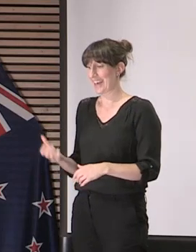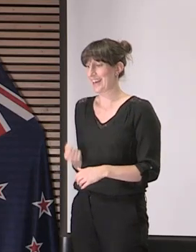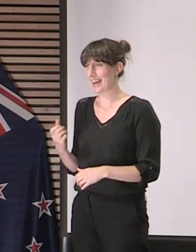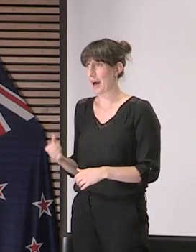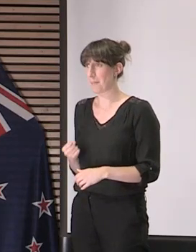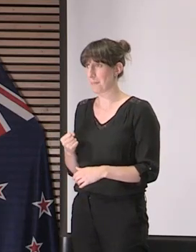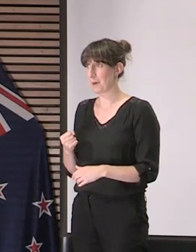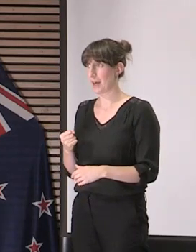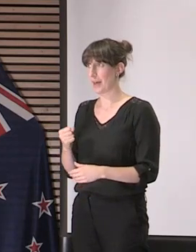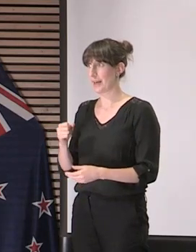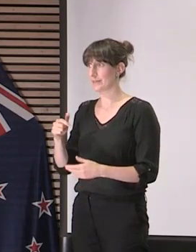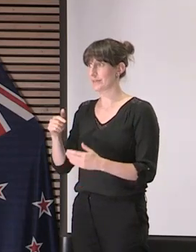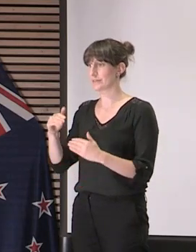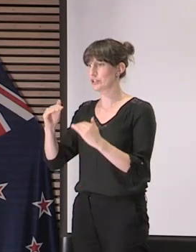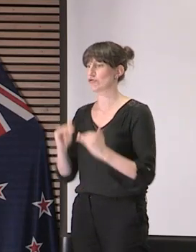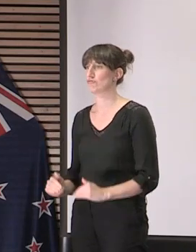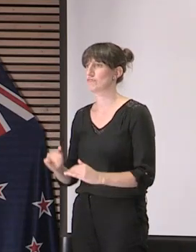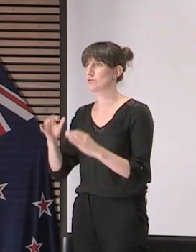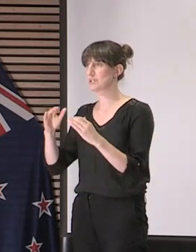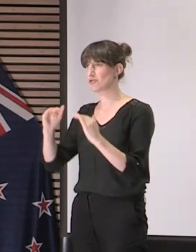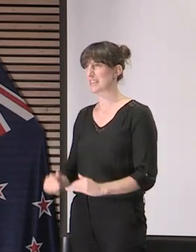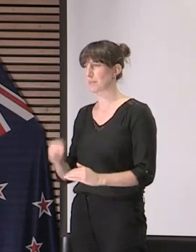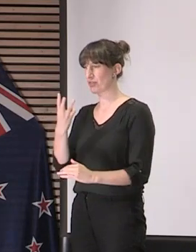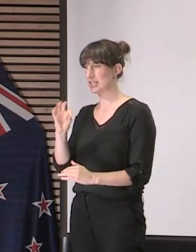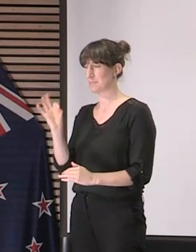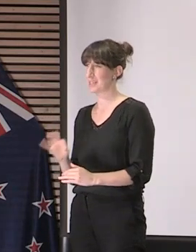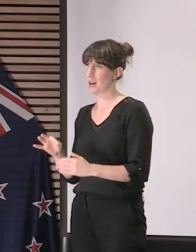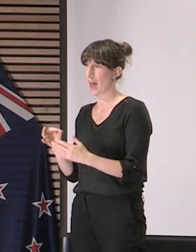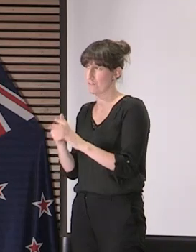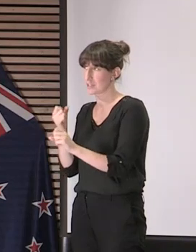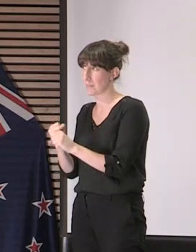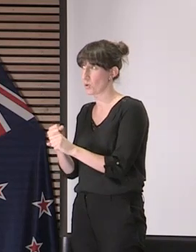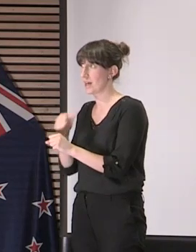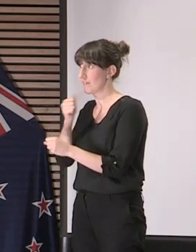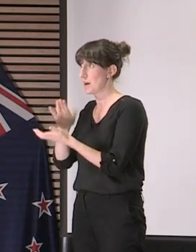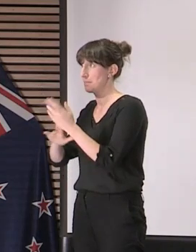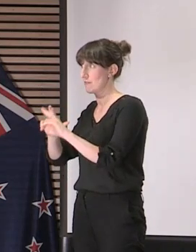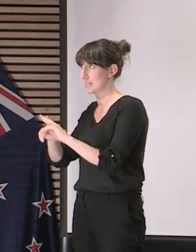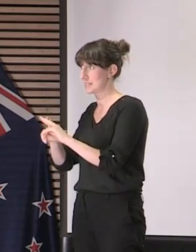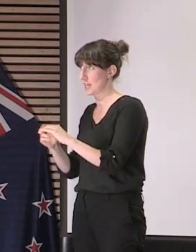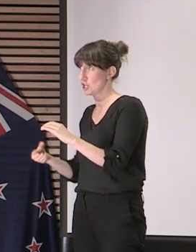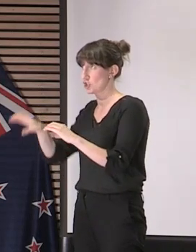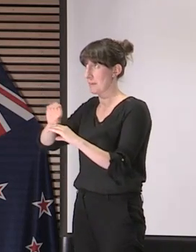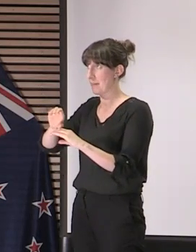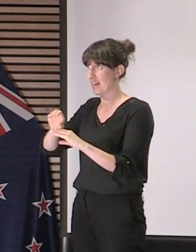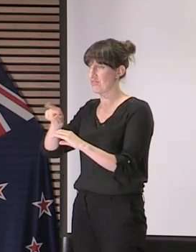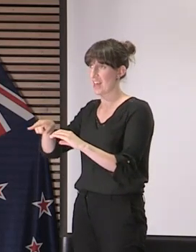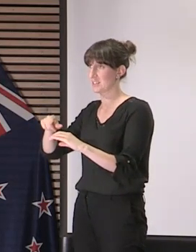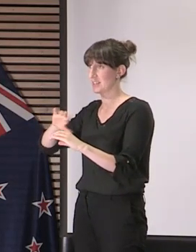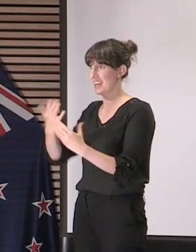if there's no kids in them. They're eligible if their